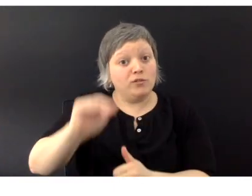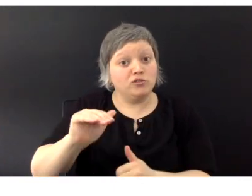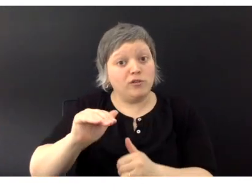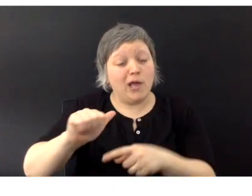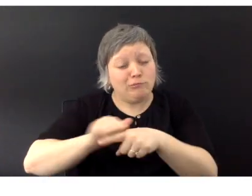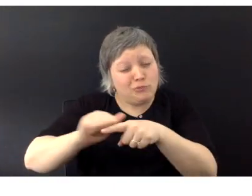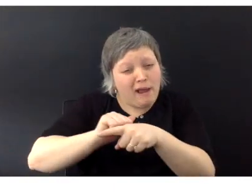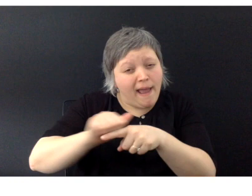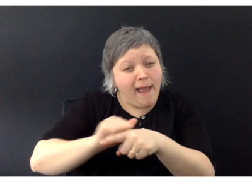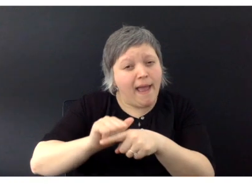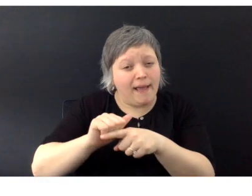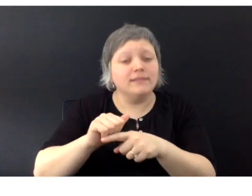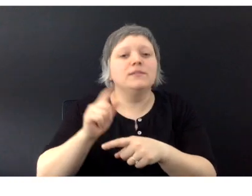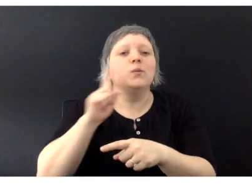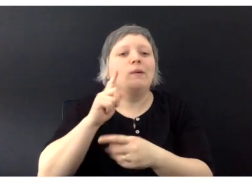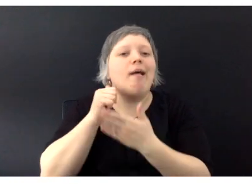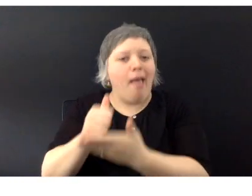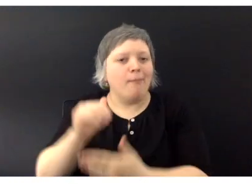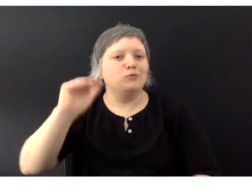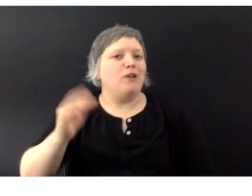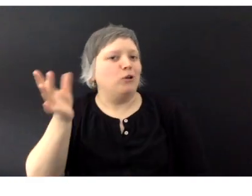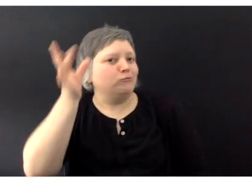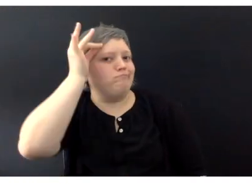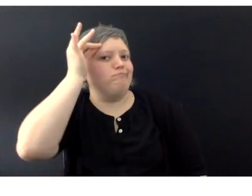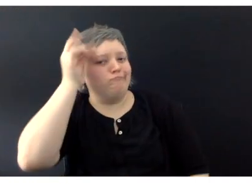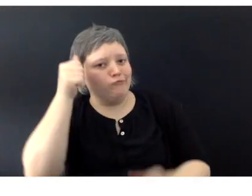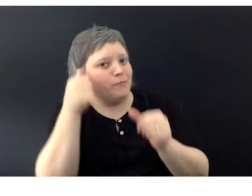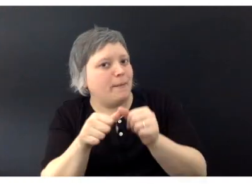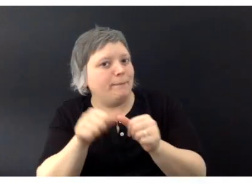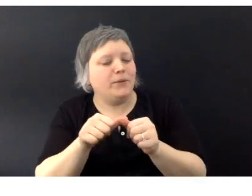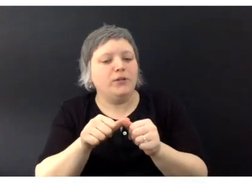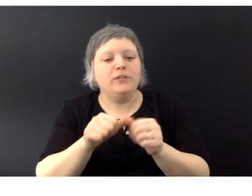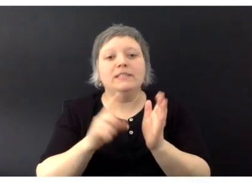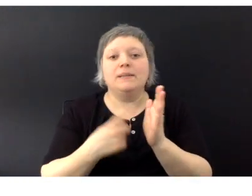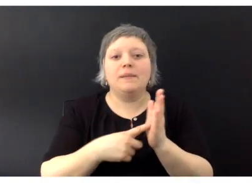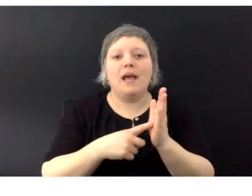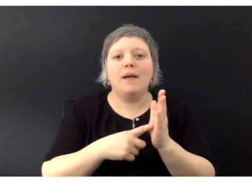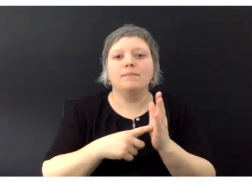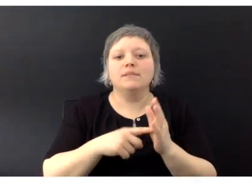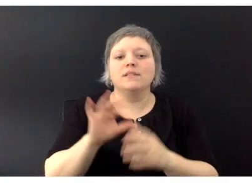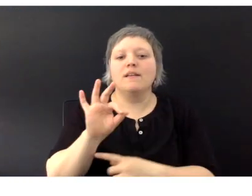as much as you can will help your child with their retention of those words so whether you're doing